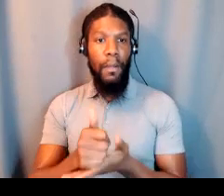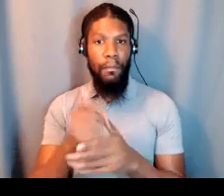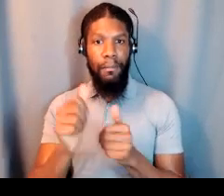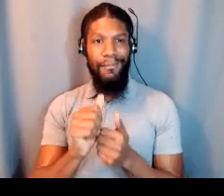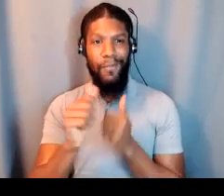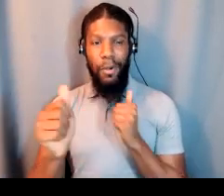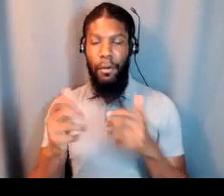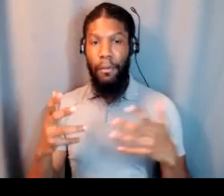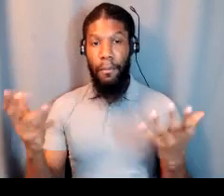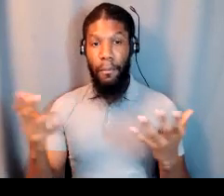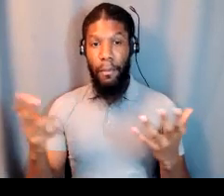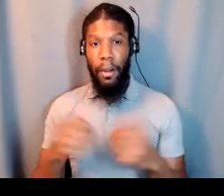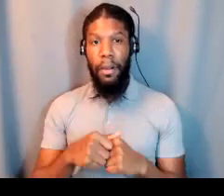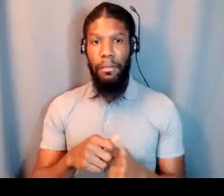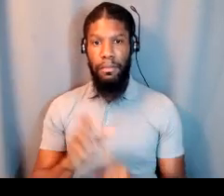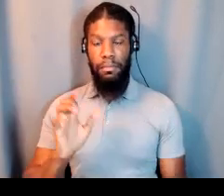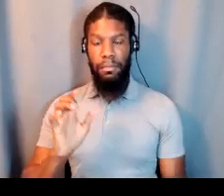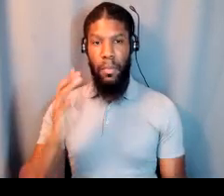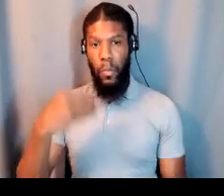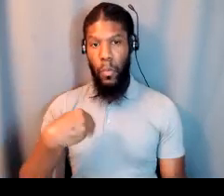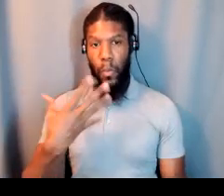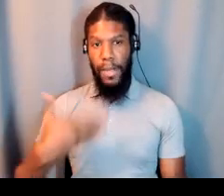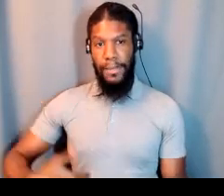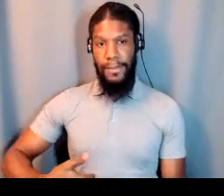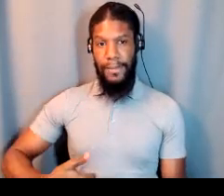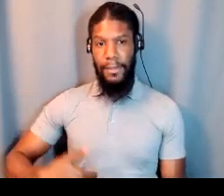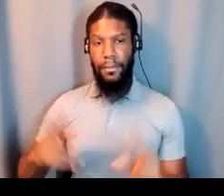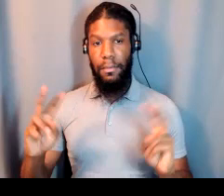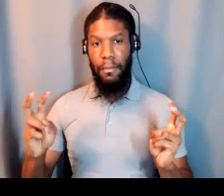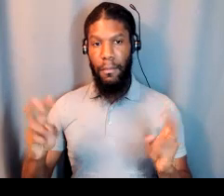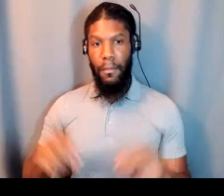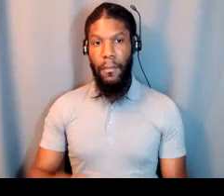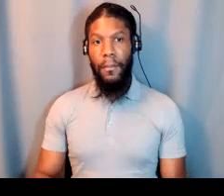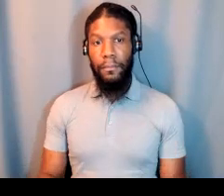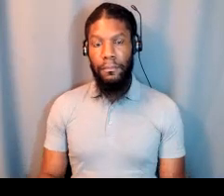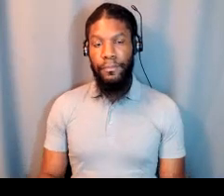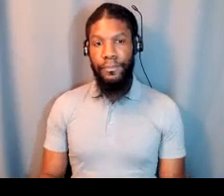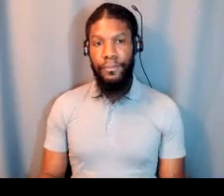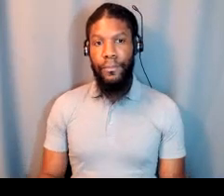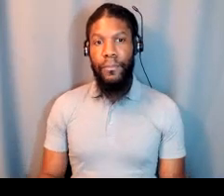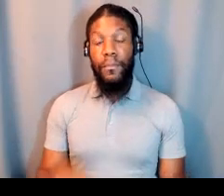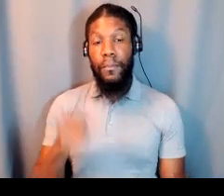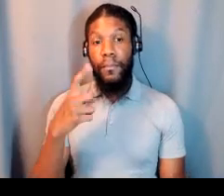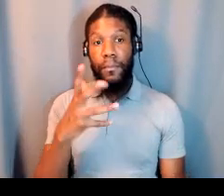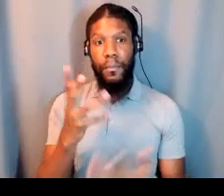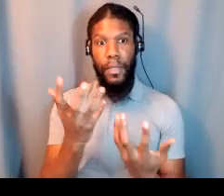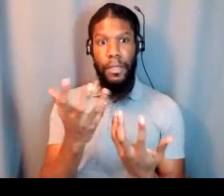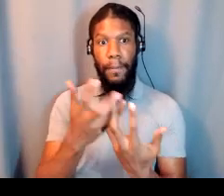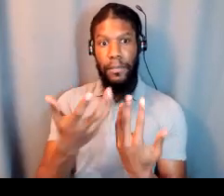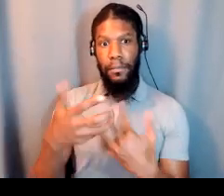"the dueling White consciousness" of either assimilation or segregation, both of which depend on behavioral and cultural hierarchy.